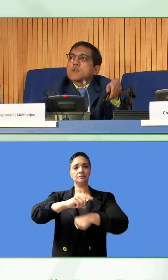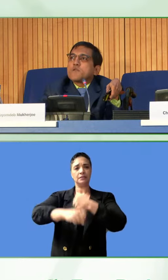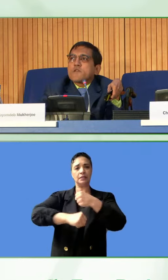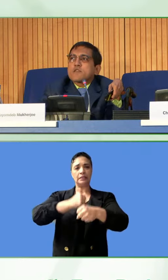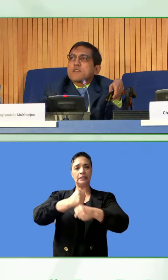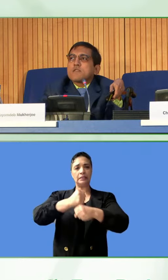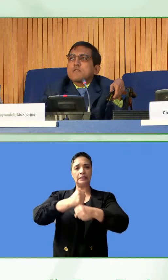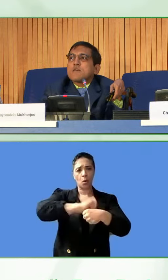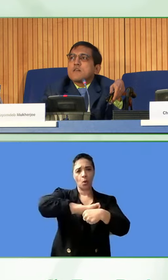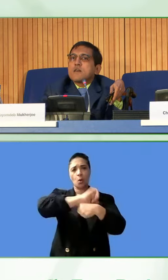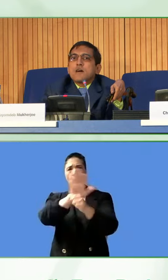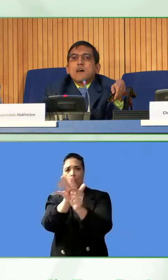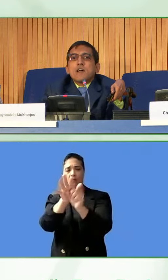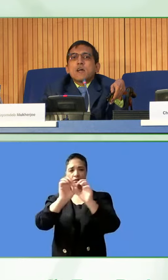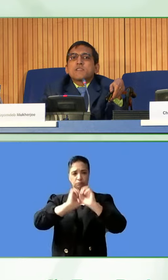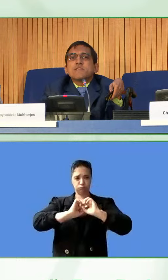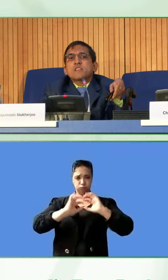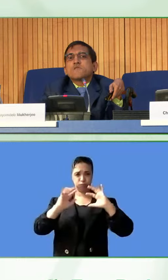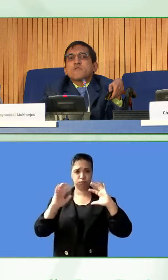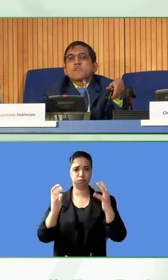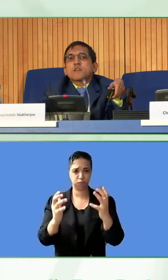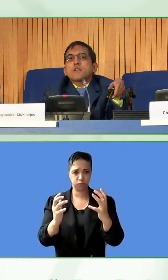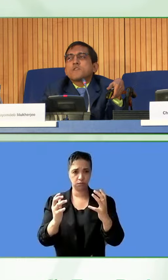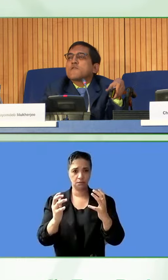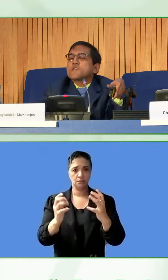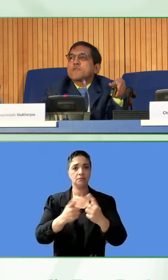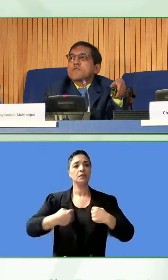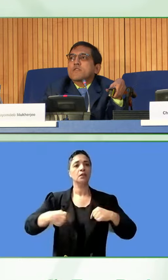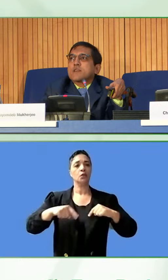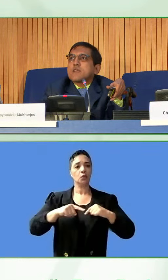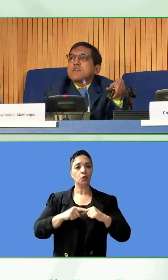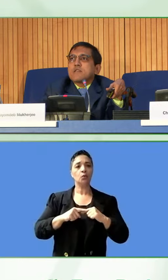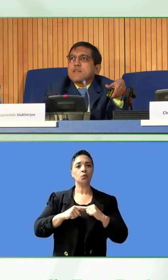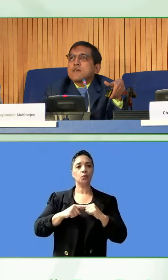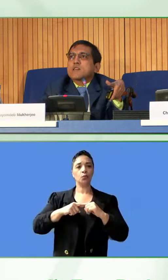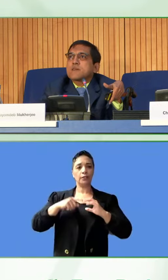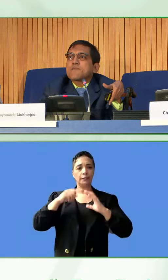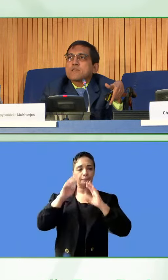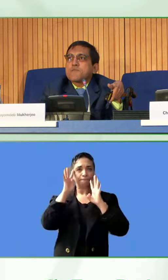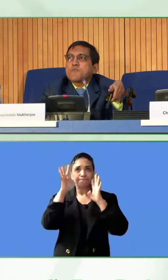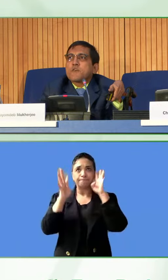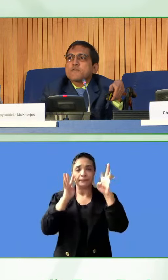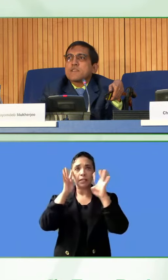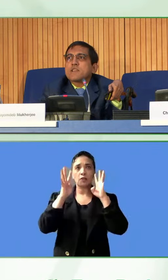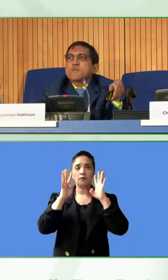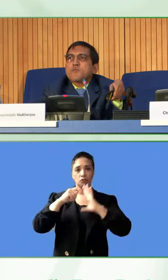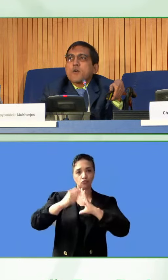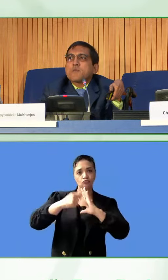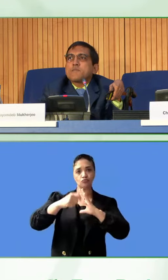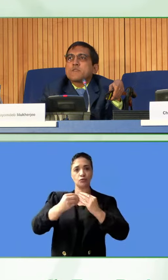a new vertical. And in that new vertical, innovation was a key, keeping the person and the problem in